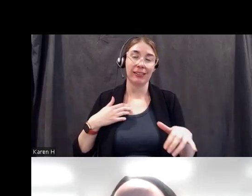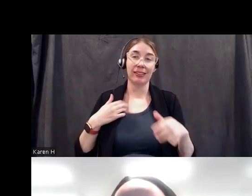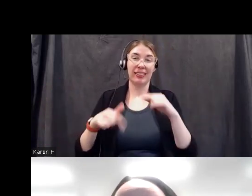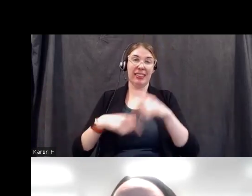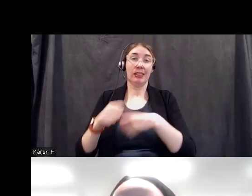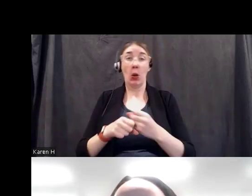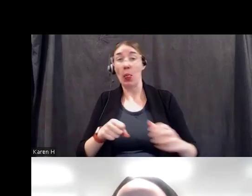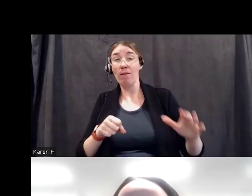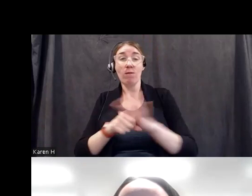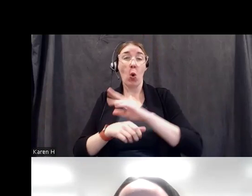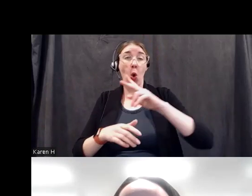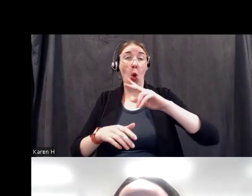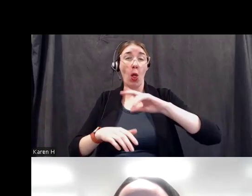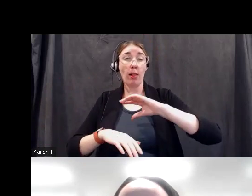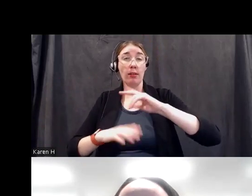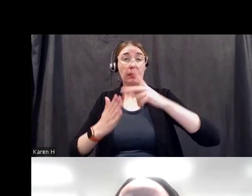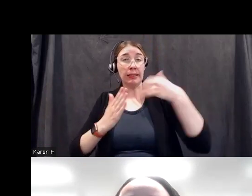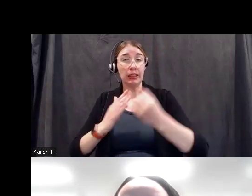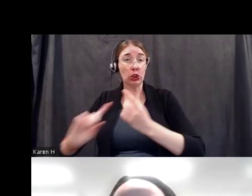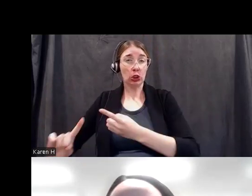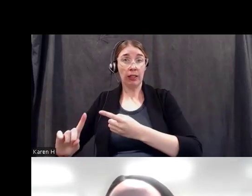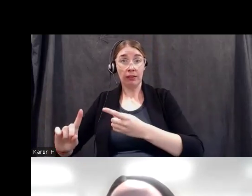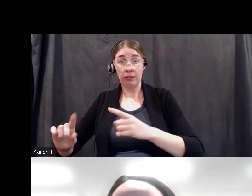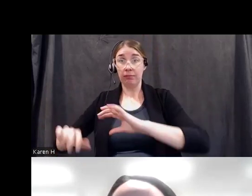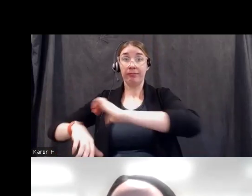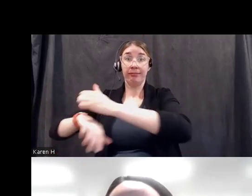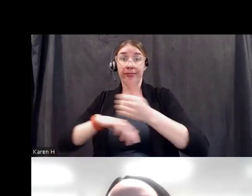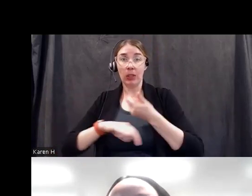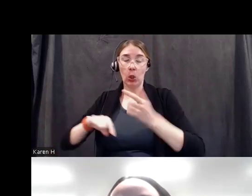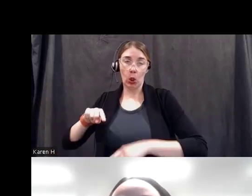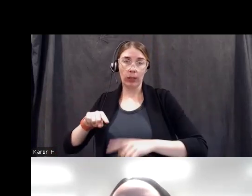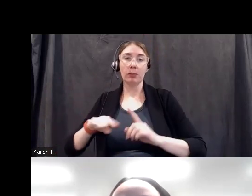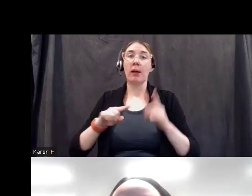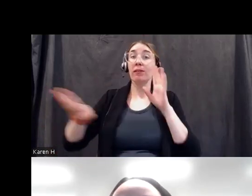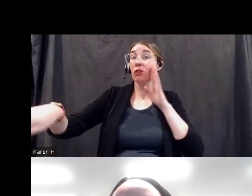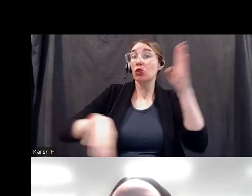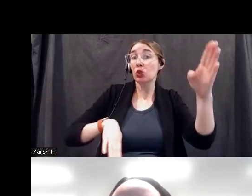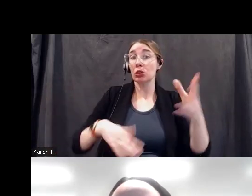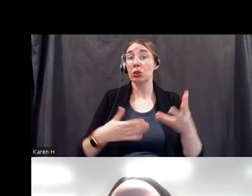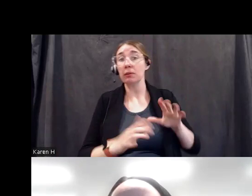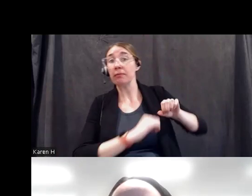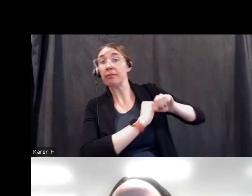we were continuing for years future, which is why I still mention it because it's learning,